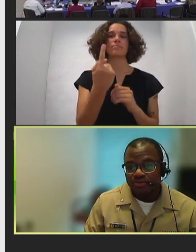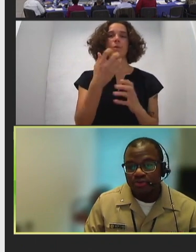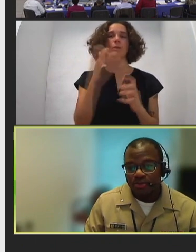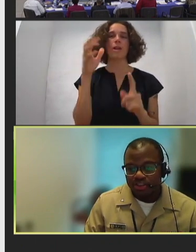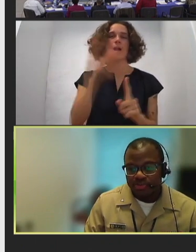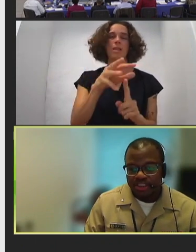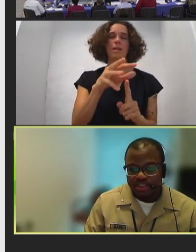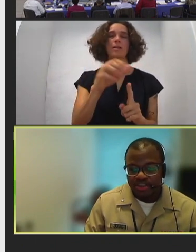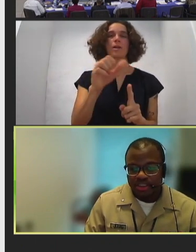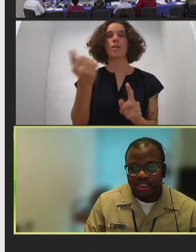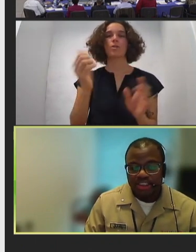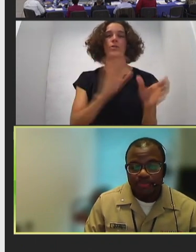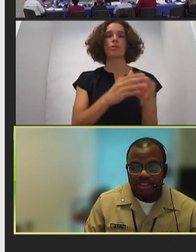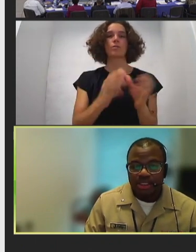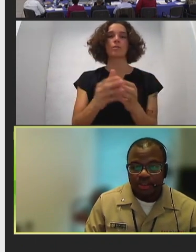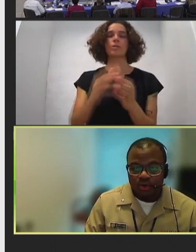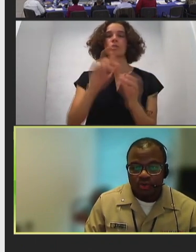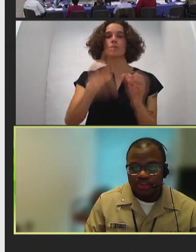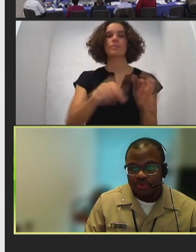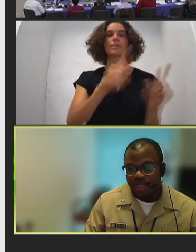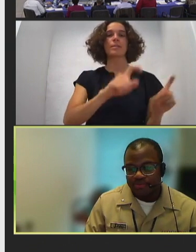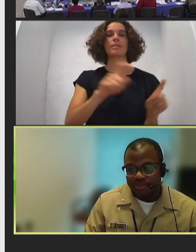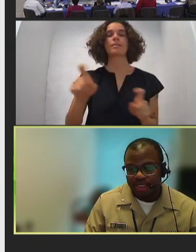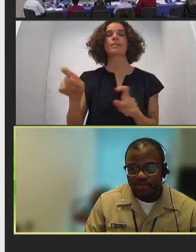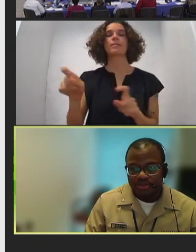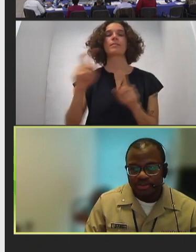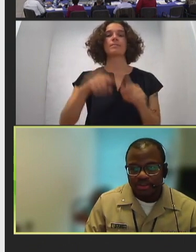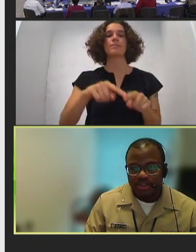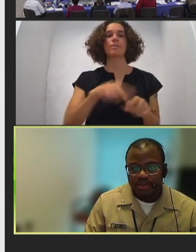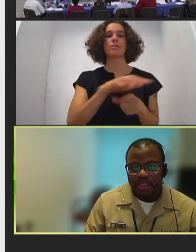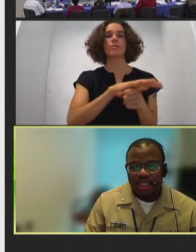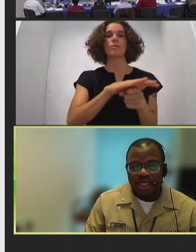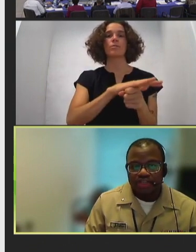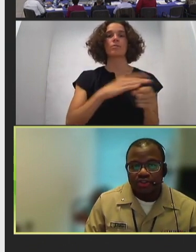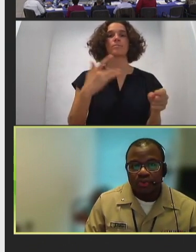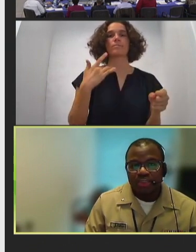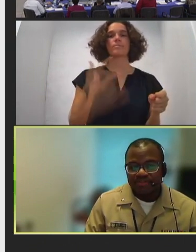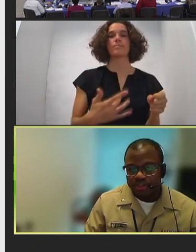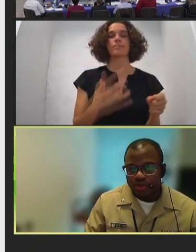groups should be tested, dependent on local demographic patterns. And so, even though